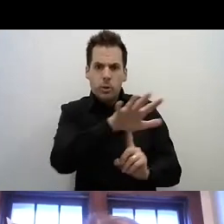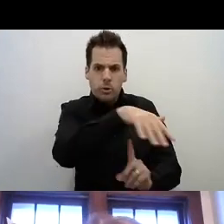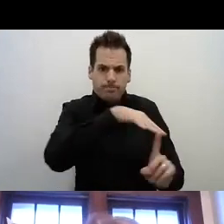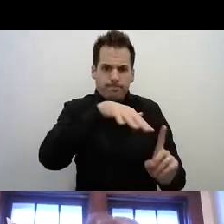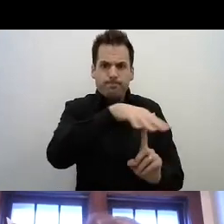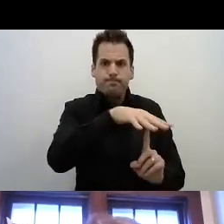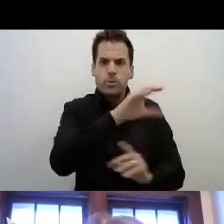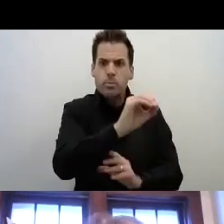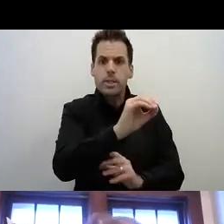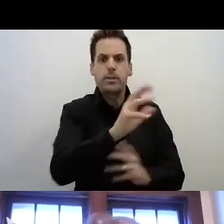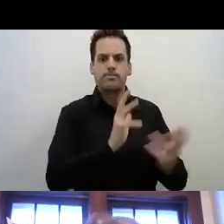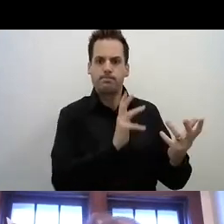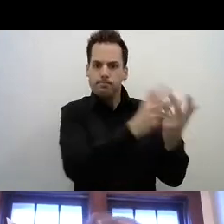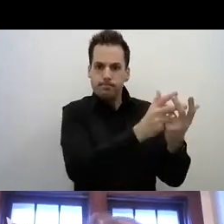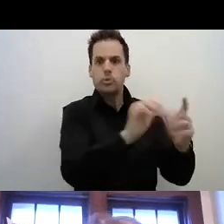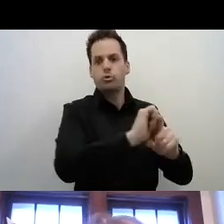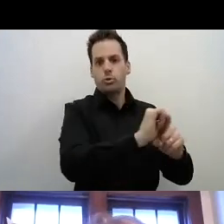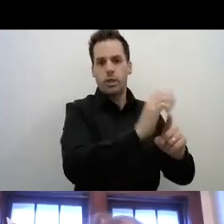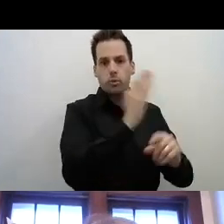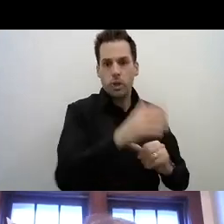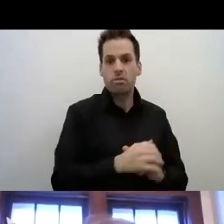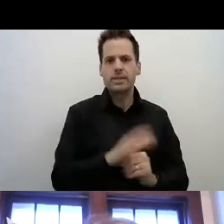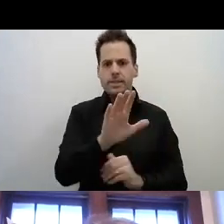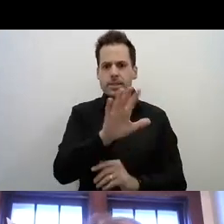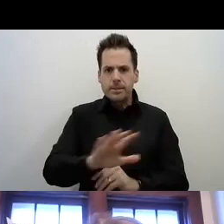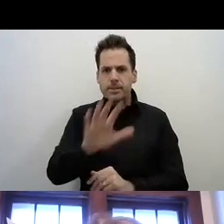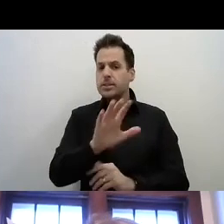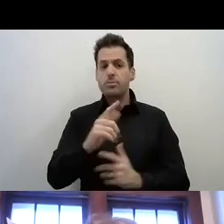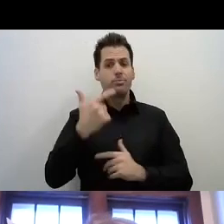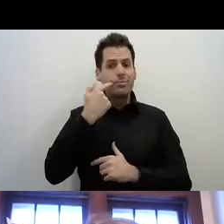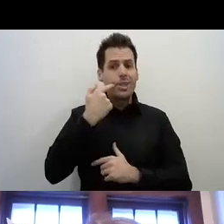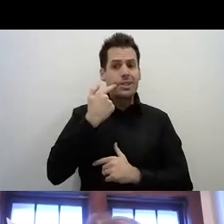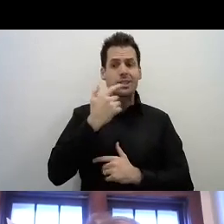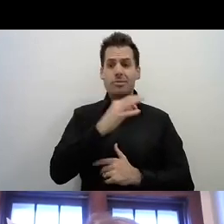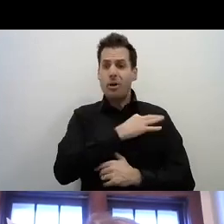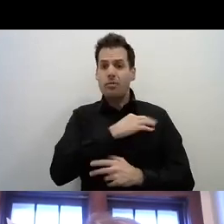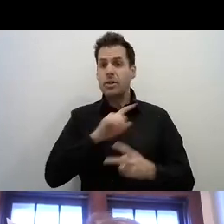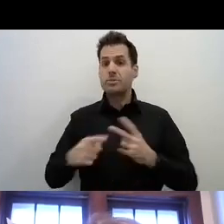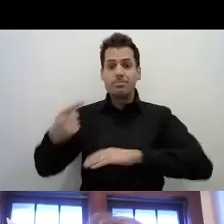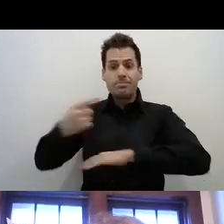and our our legislation affects the dentist's office as it does at daycare as it does at school